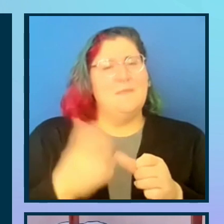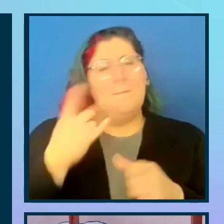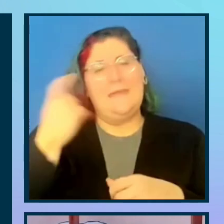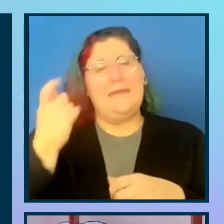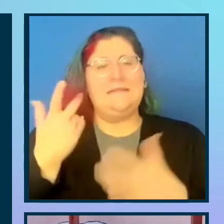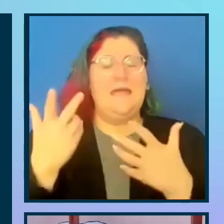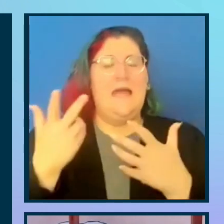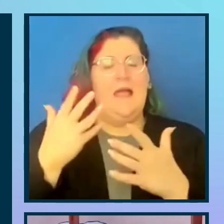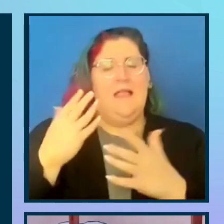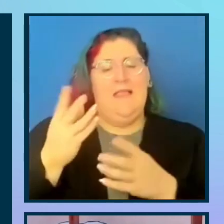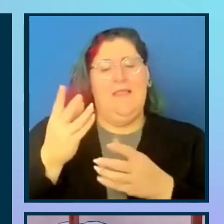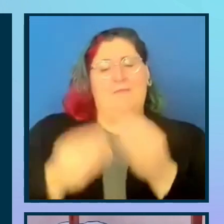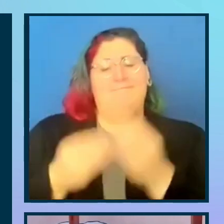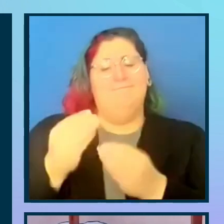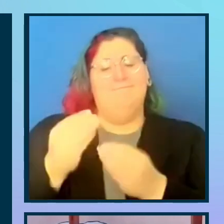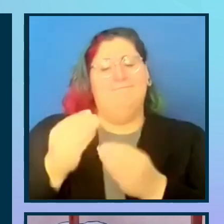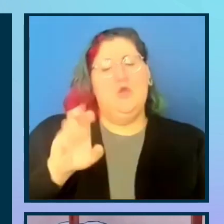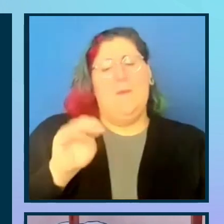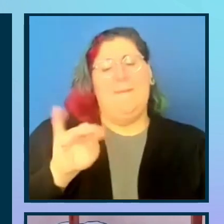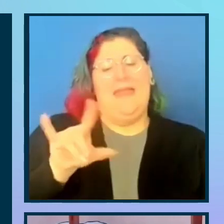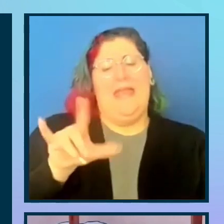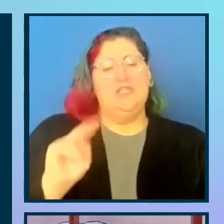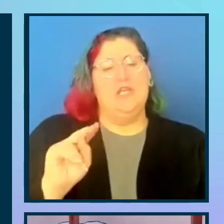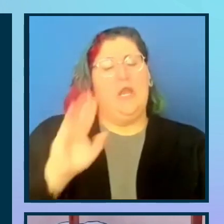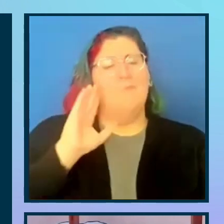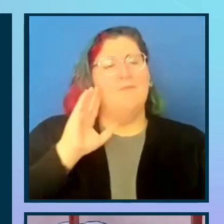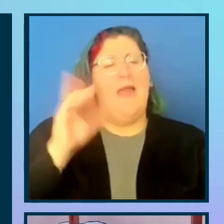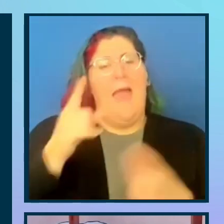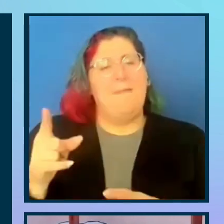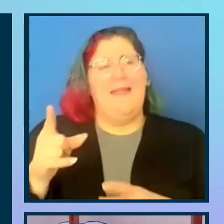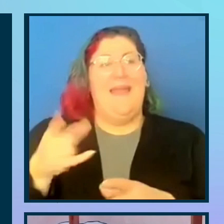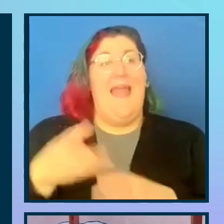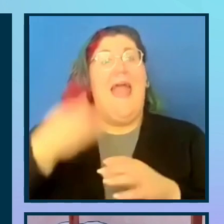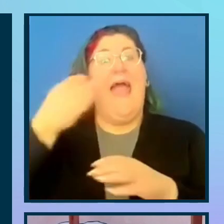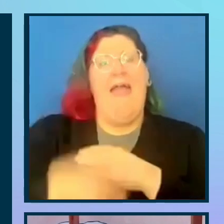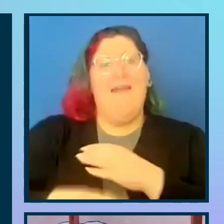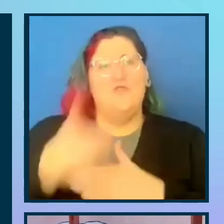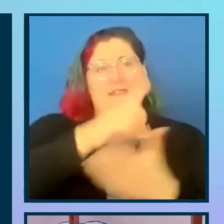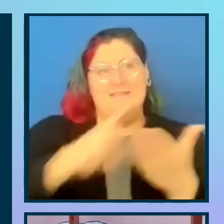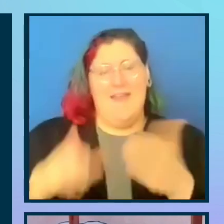has to happen after the design is made, after the code is written. Usually, it happens